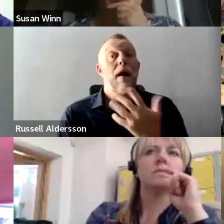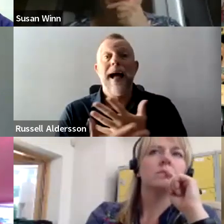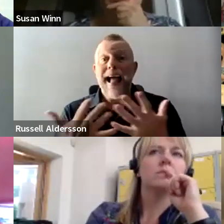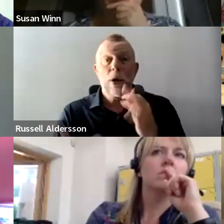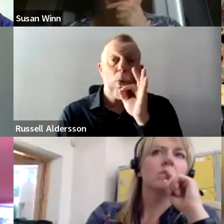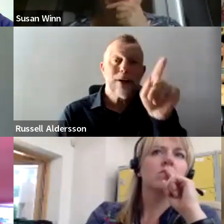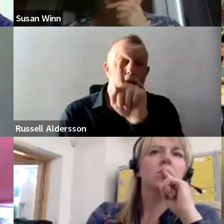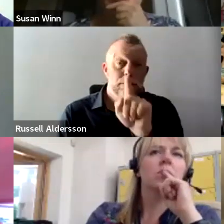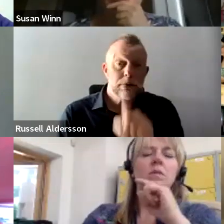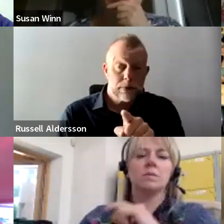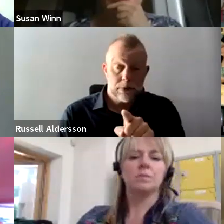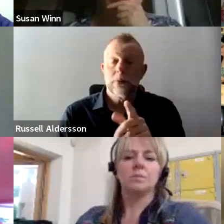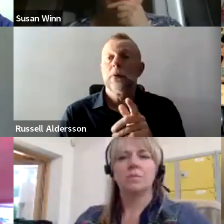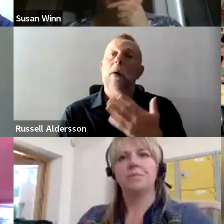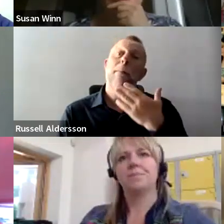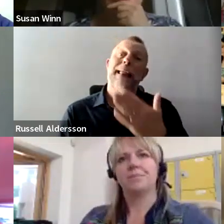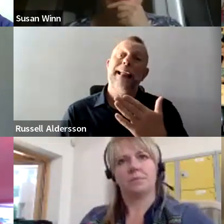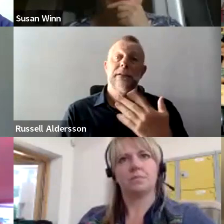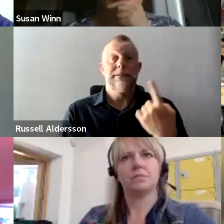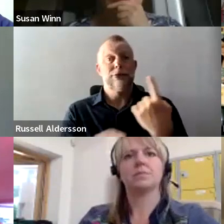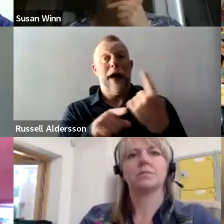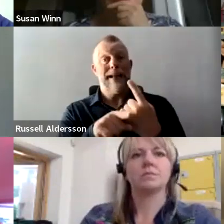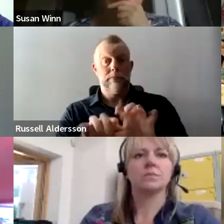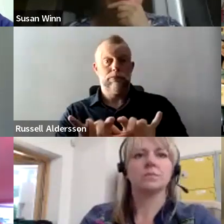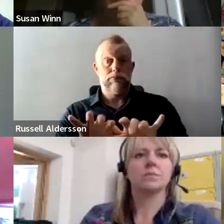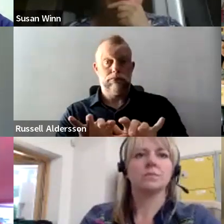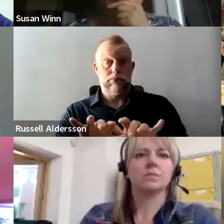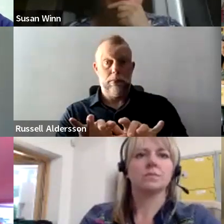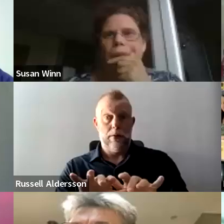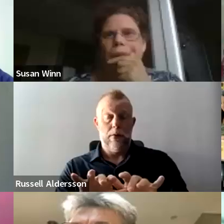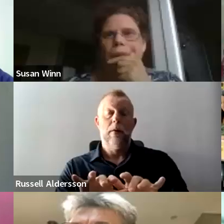the webinar, please pop them in the chat because we'll have a Q&A session later.